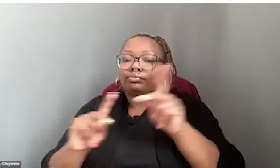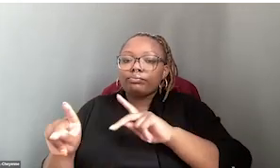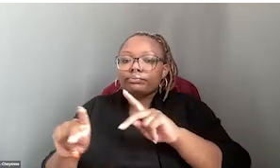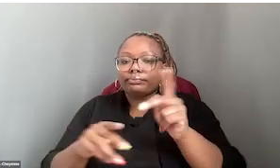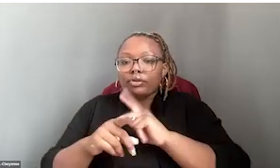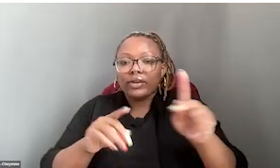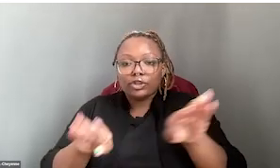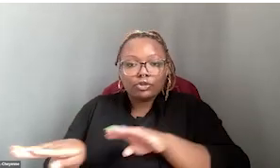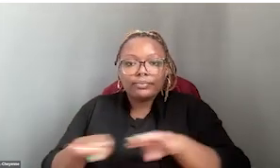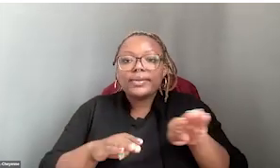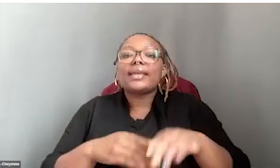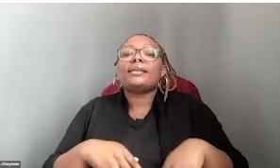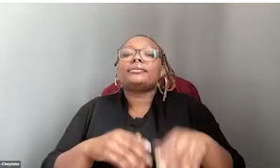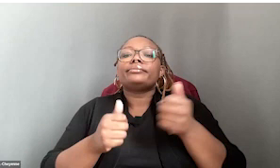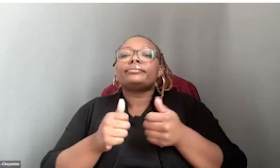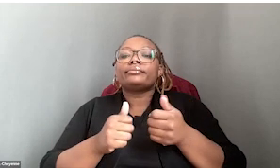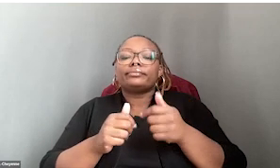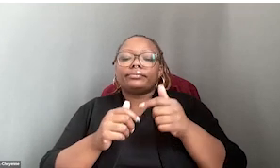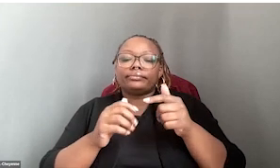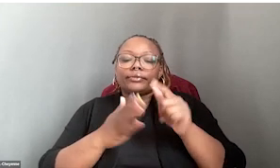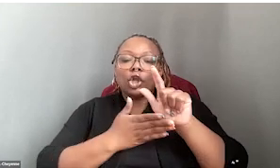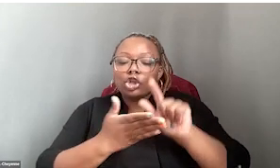to sexual harassment and other forms of harassment or sexual assault,